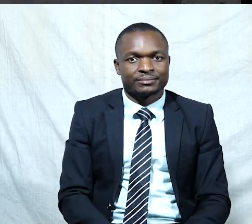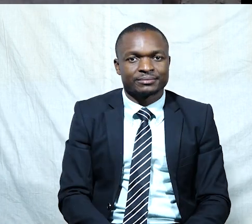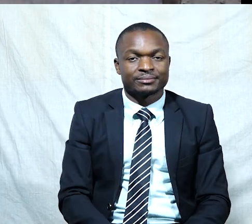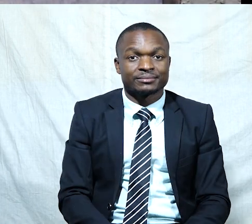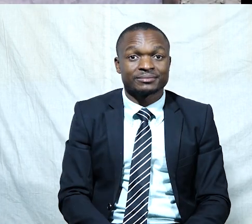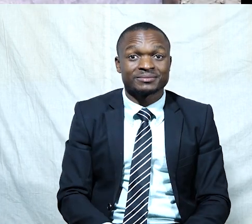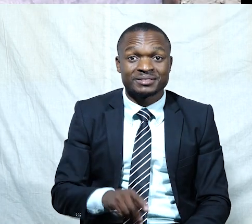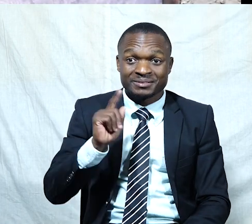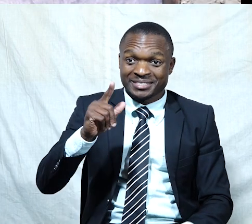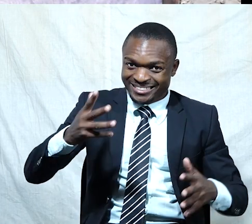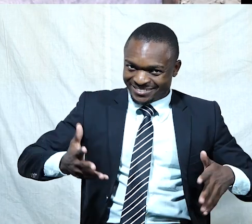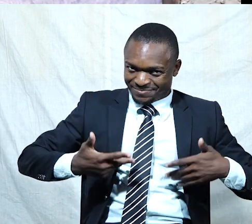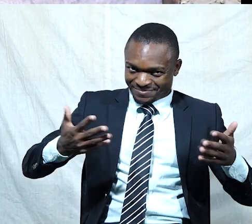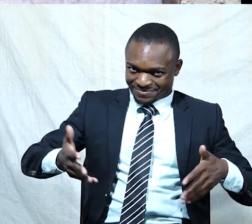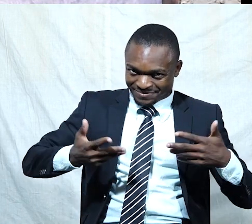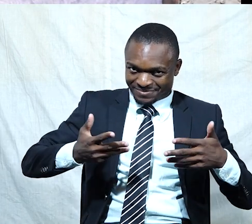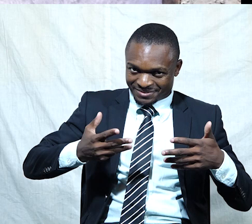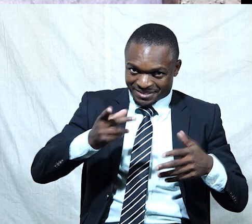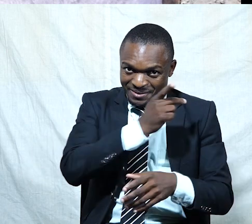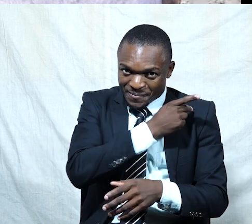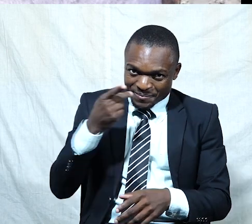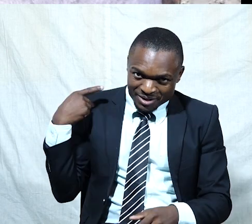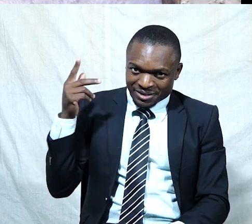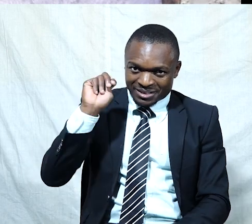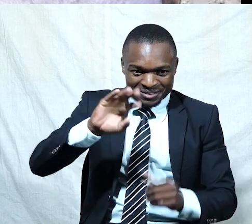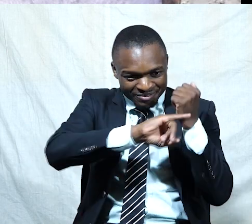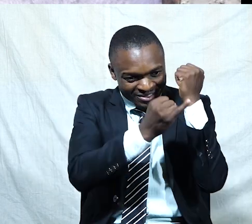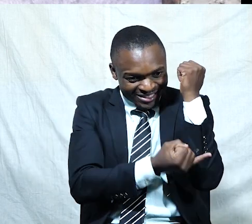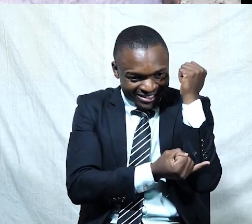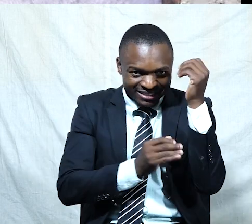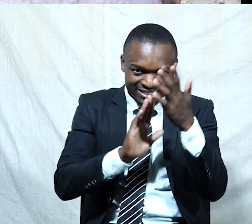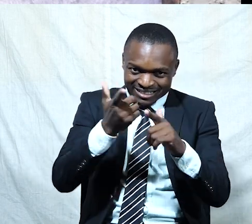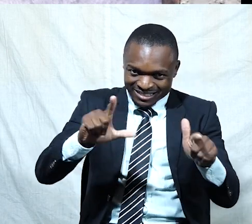I'm very much happy that the Parliament TV has introduced sign language in our country